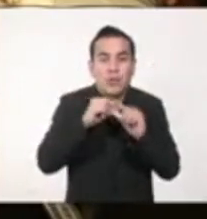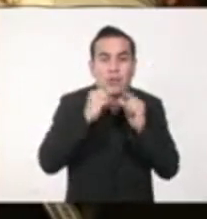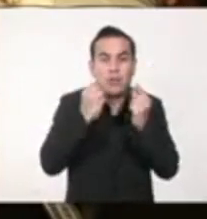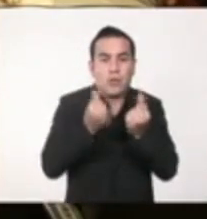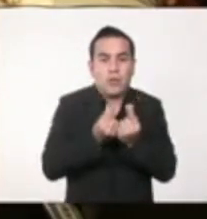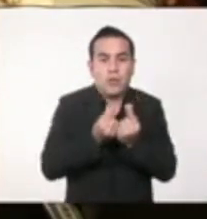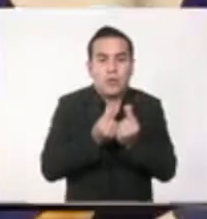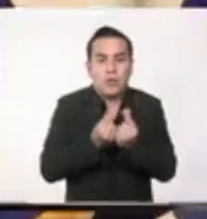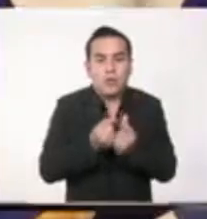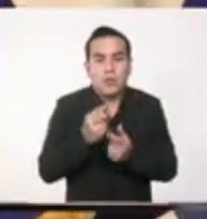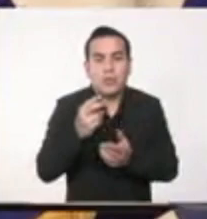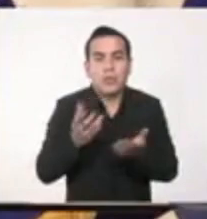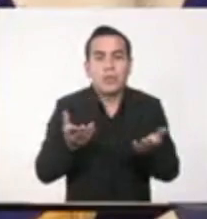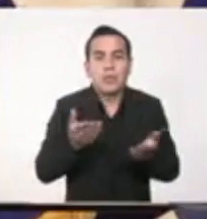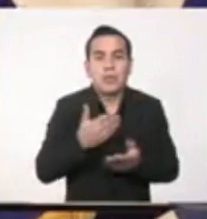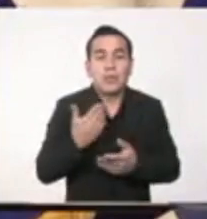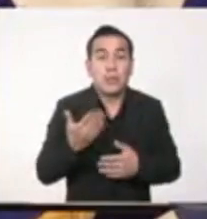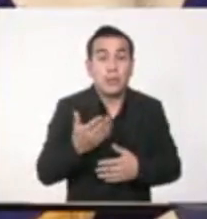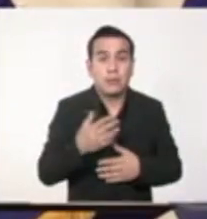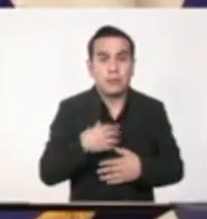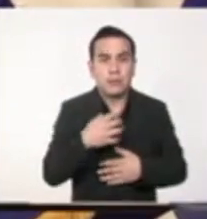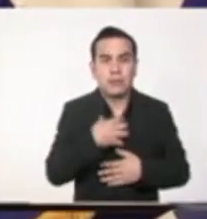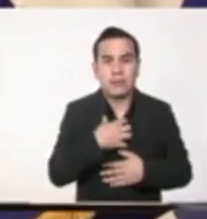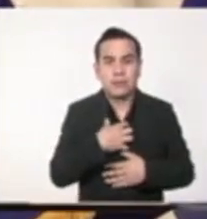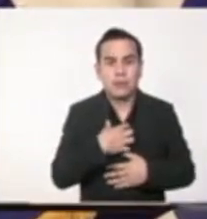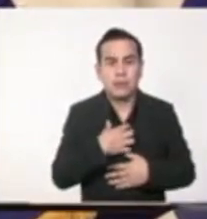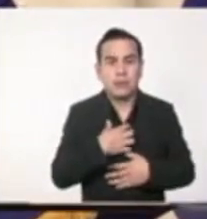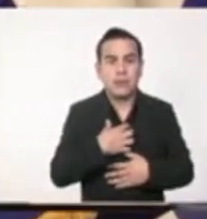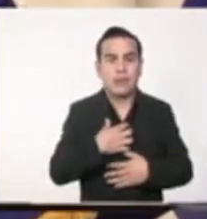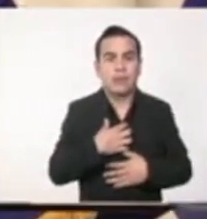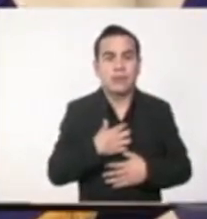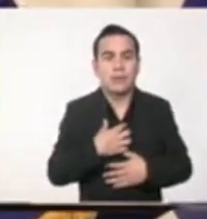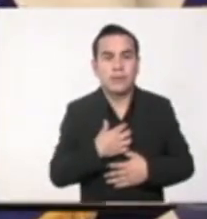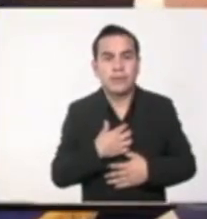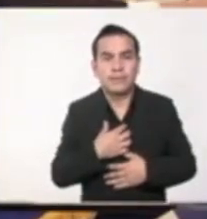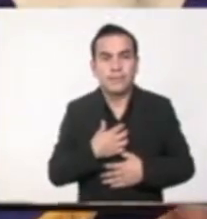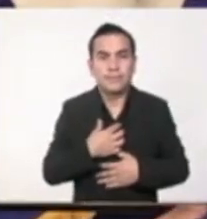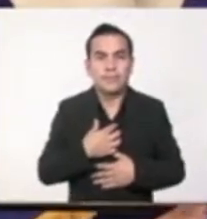corner, Margarita Escobar, the one who received about salaries, Carlos Reyes, who has a hundred and twenty-five